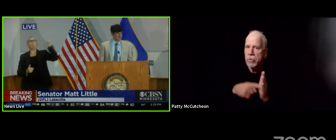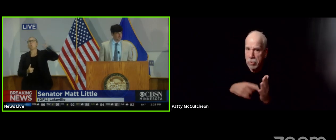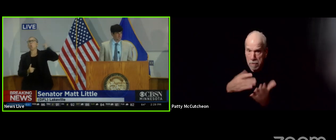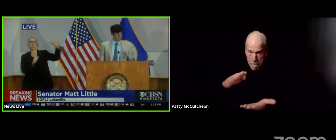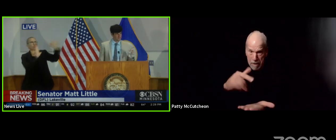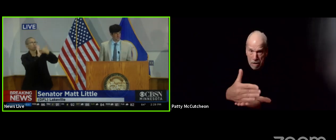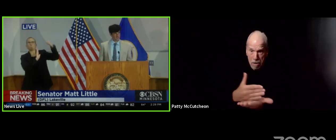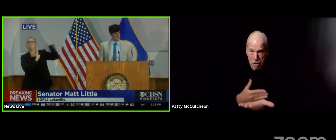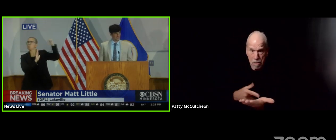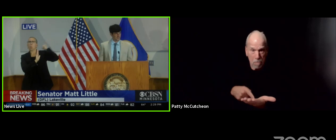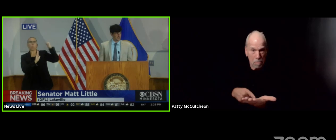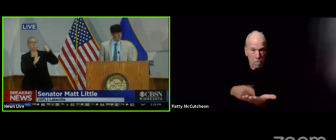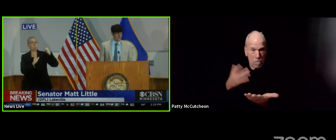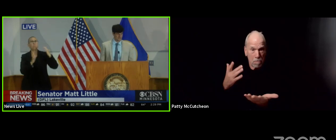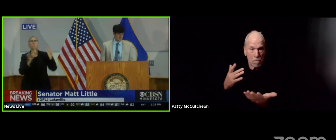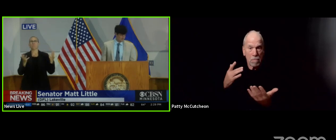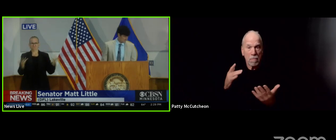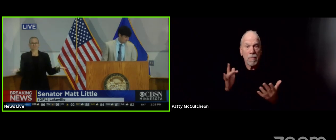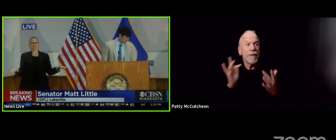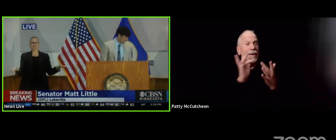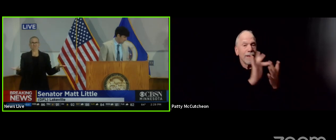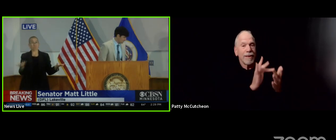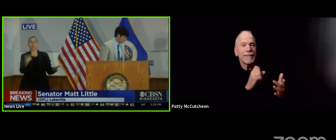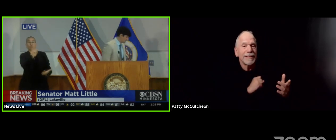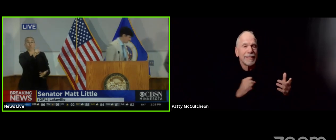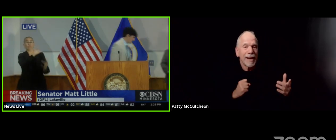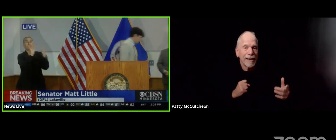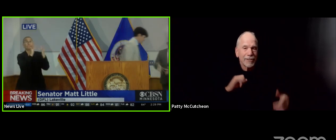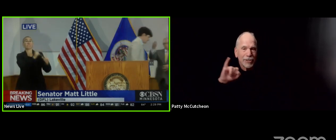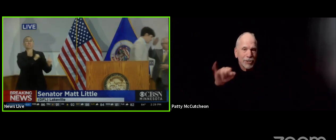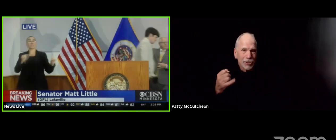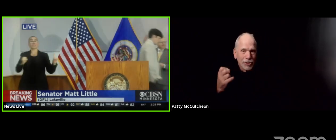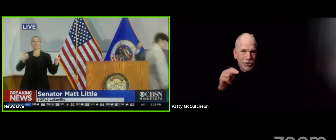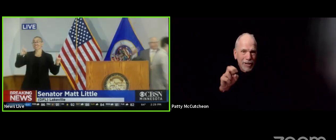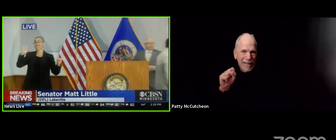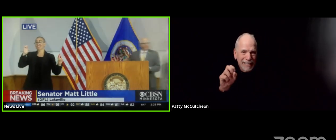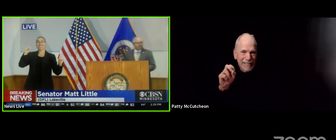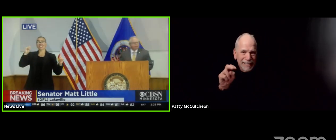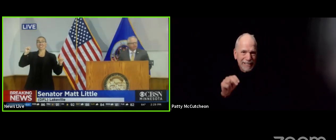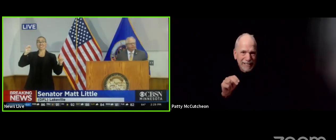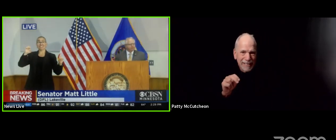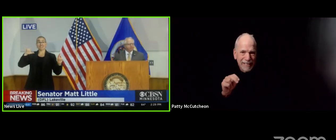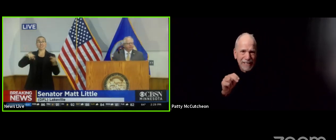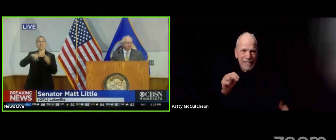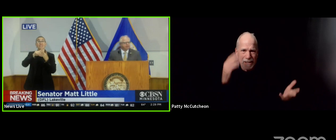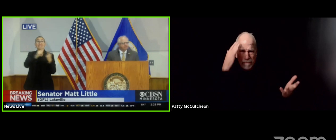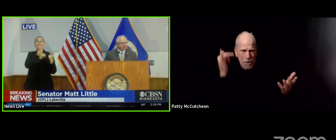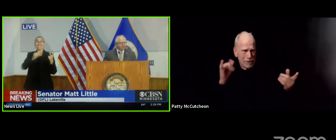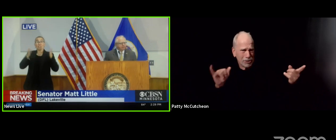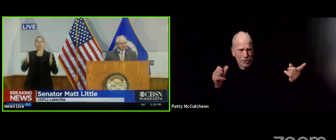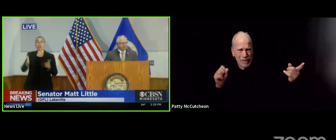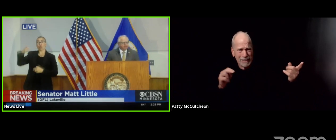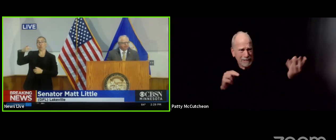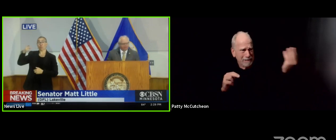BECAUSE THESE ARE THE THINGS THAT THEY WERE SAYING.